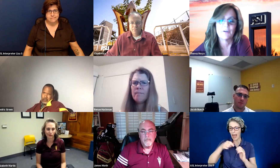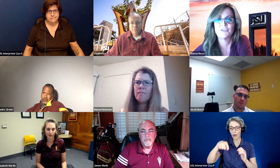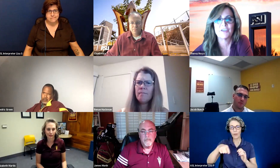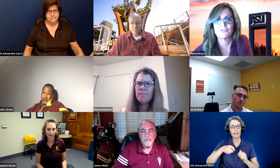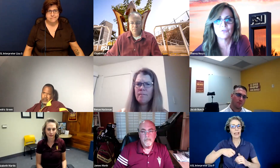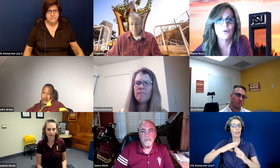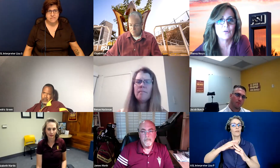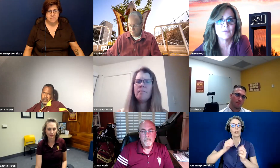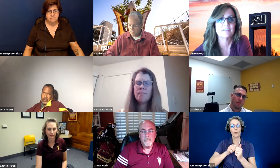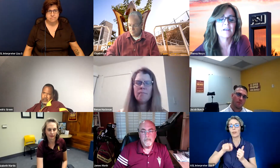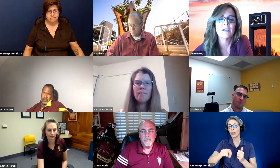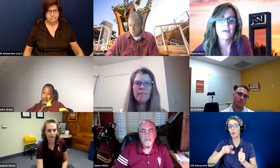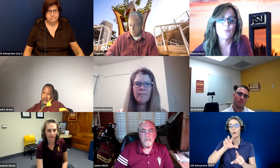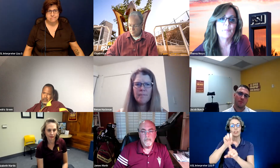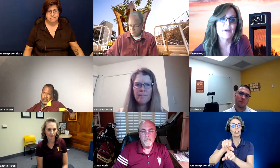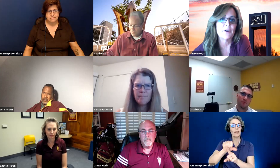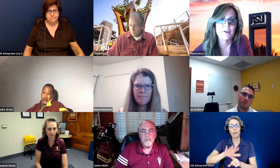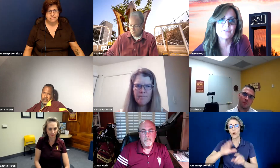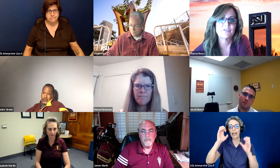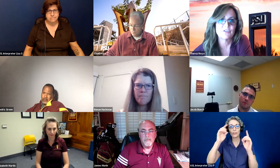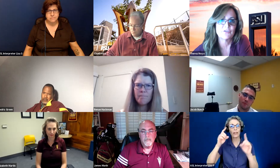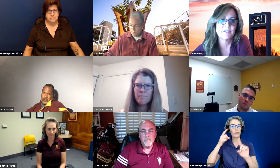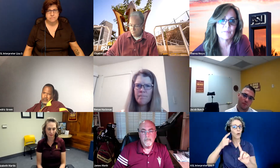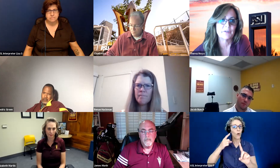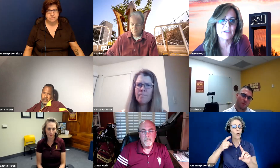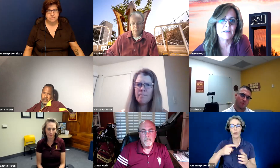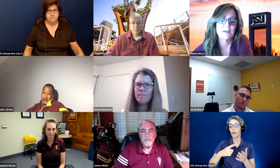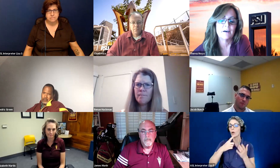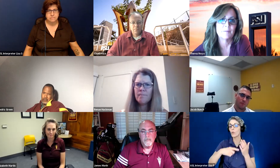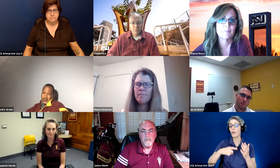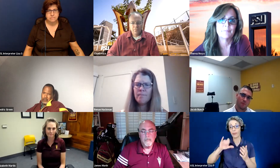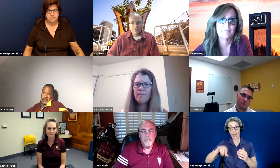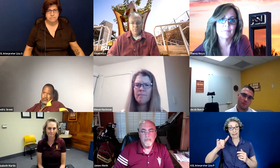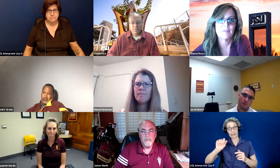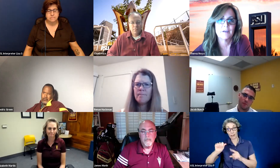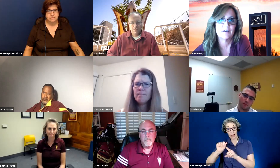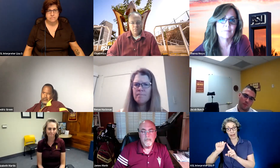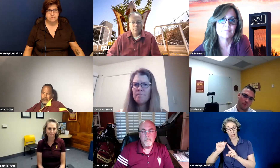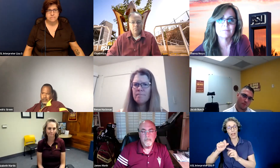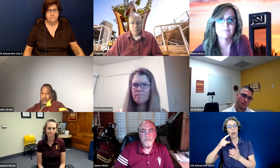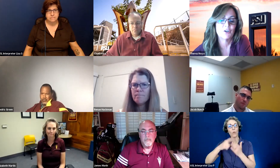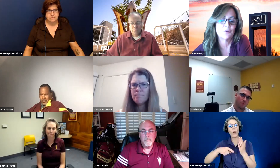your educational goals and what barriers does your disability put forth in the classroom.